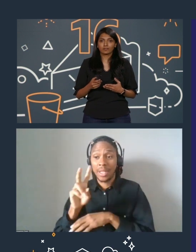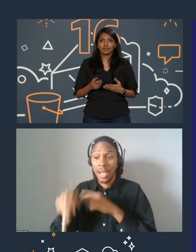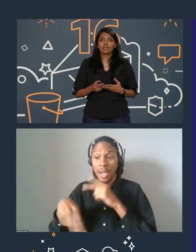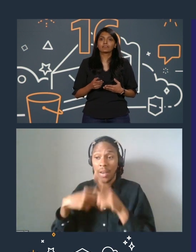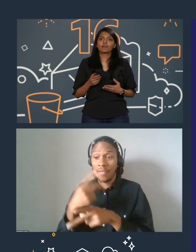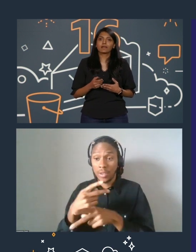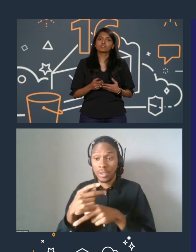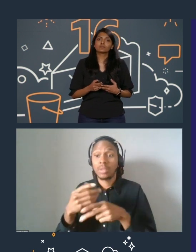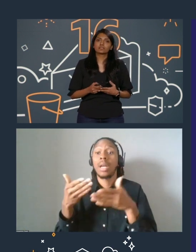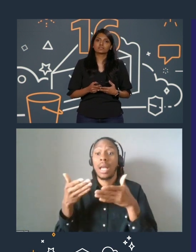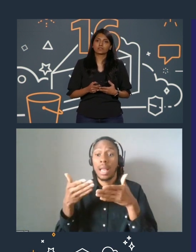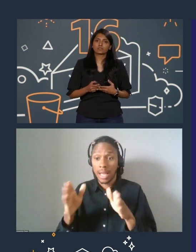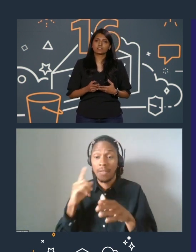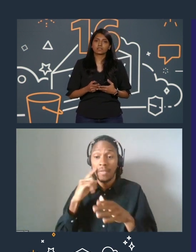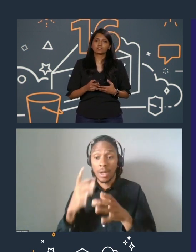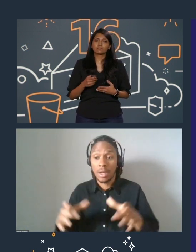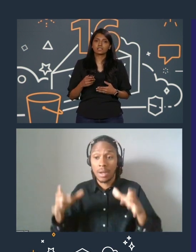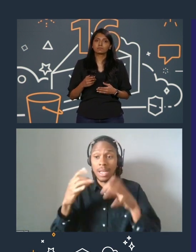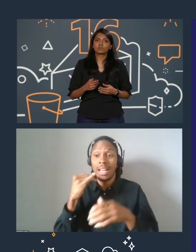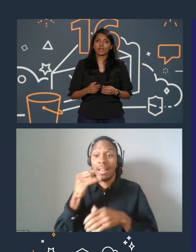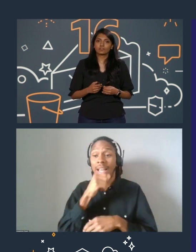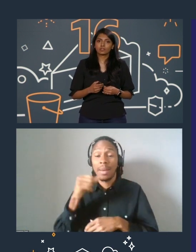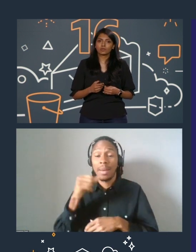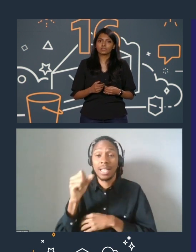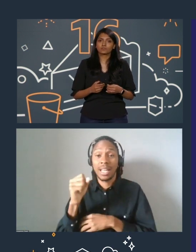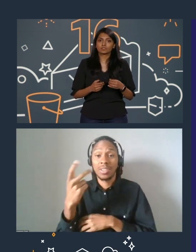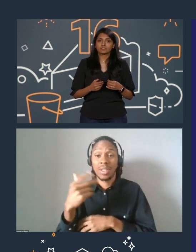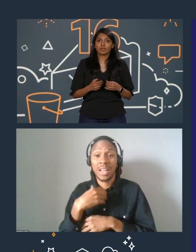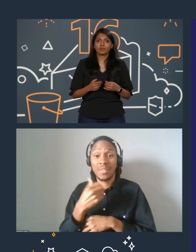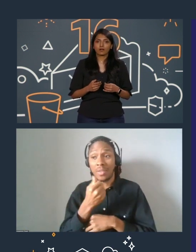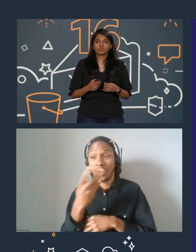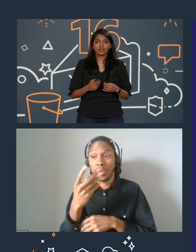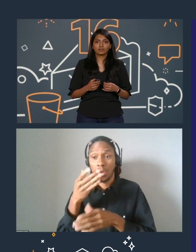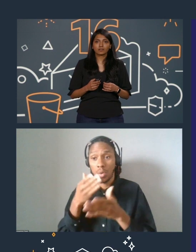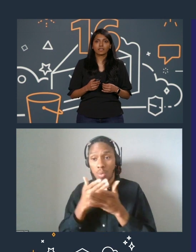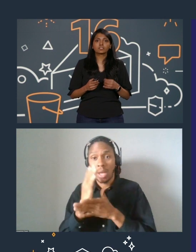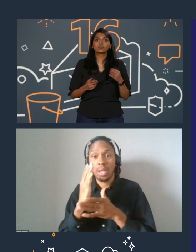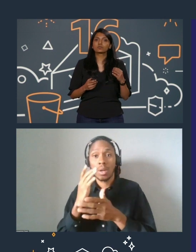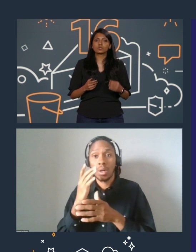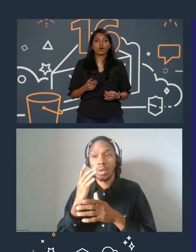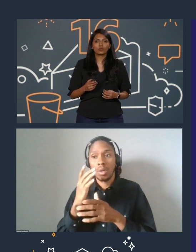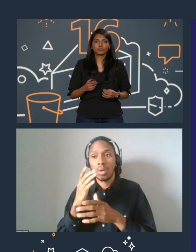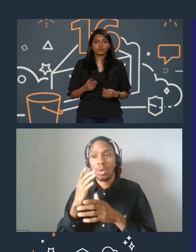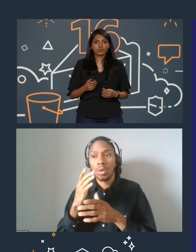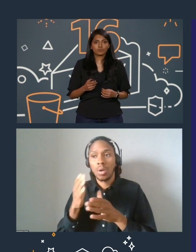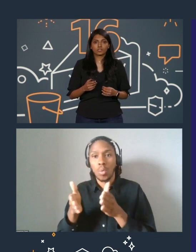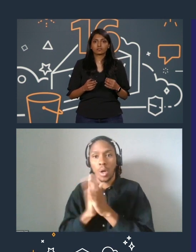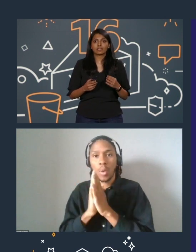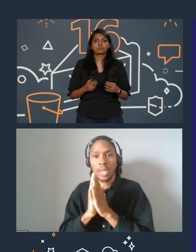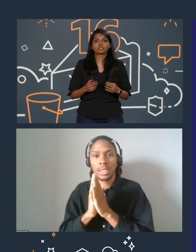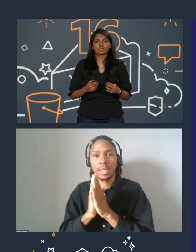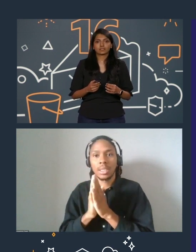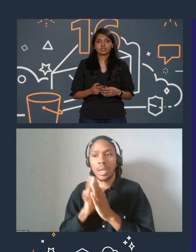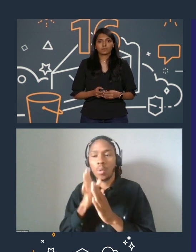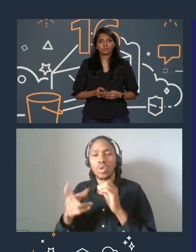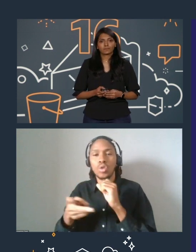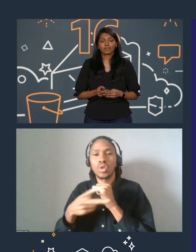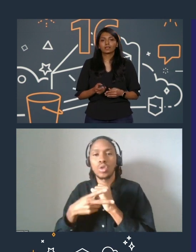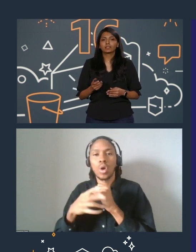if Amazon S3 receives multiple write requests for the same object, it stores all of those objects simultaneously.